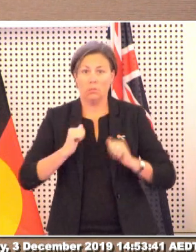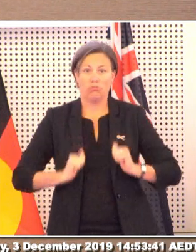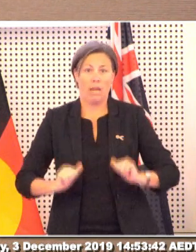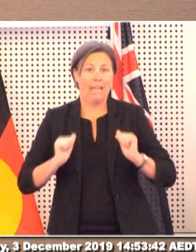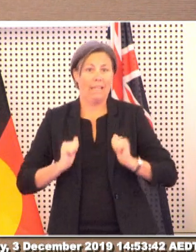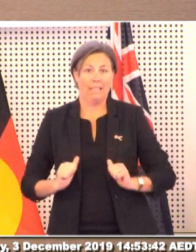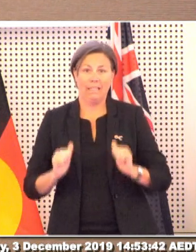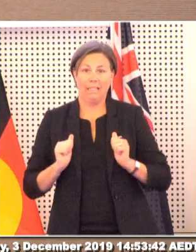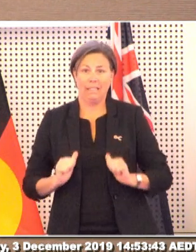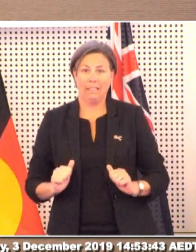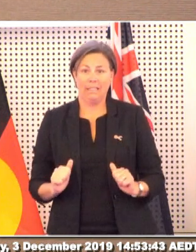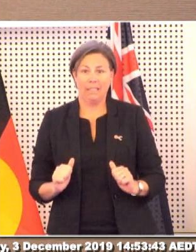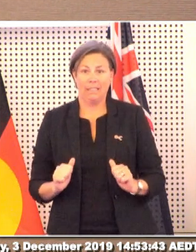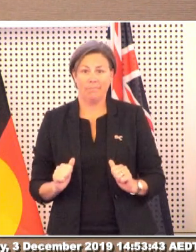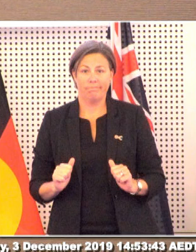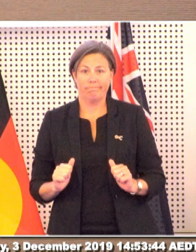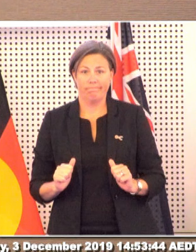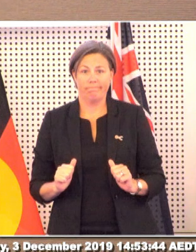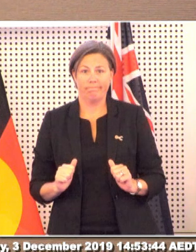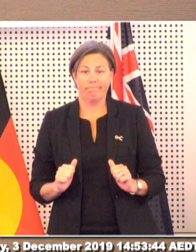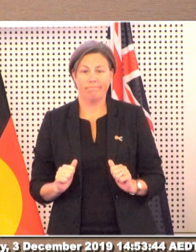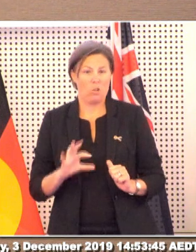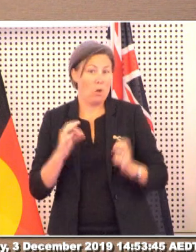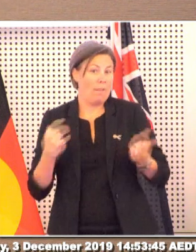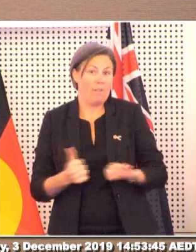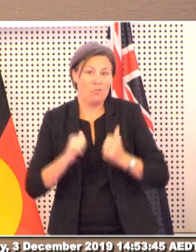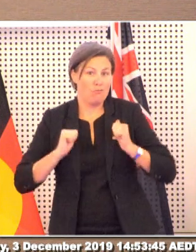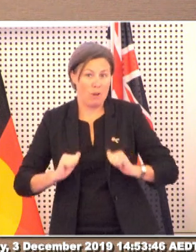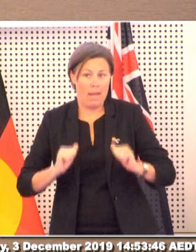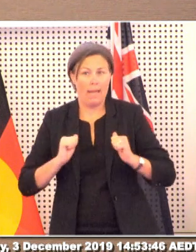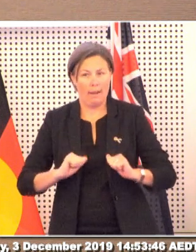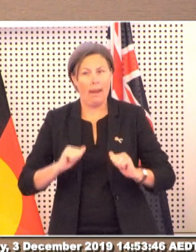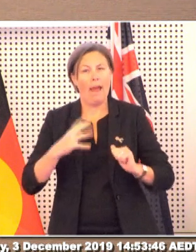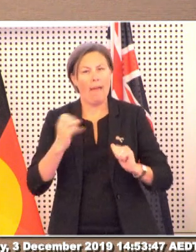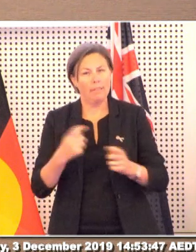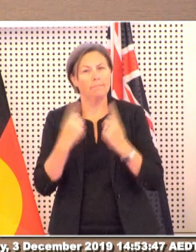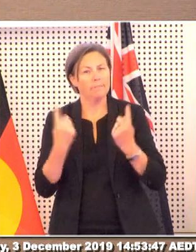So that’s part of the problem. So we have a whole range of workplace issues.